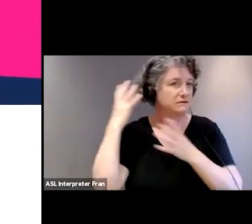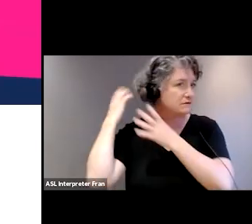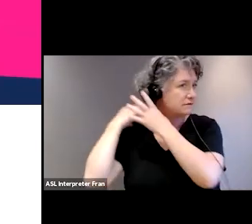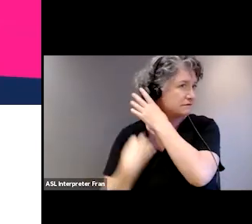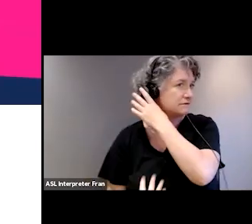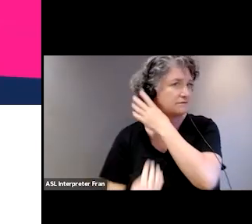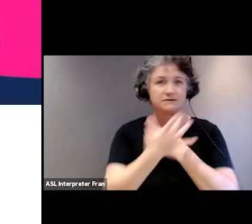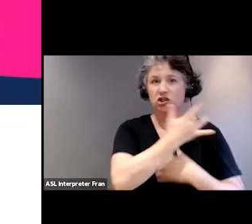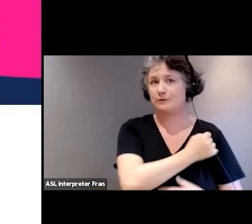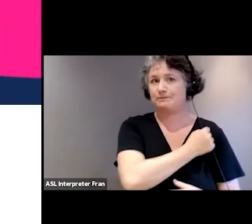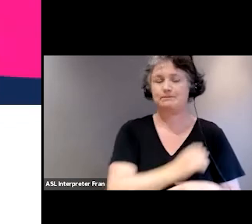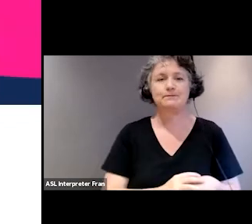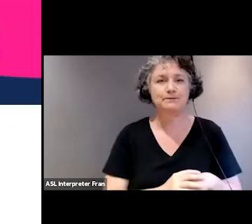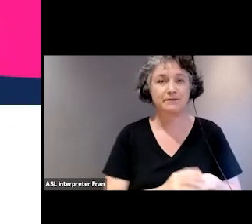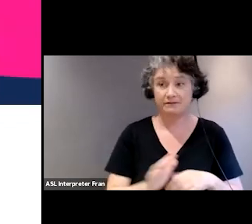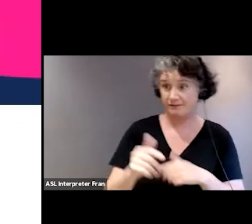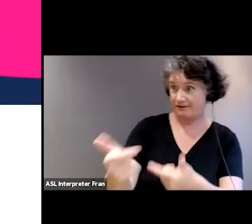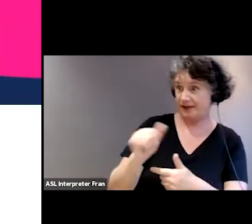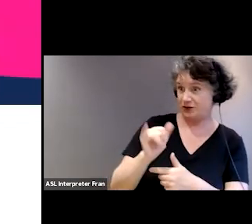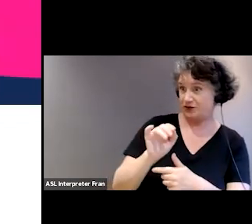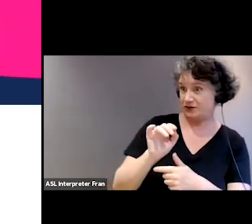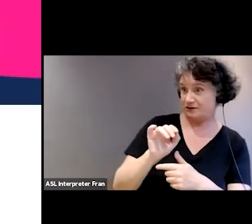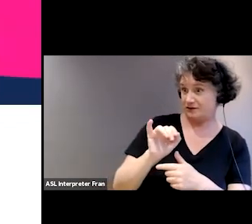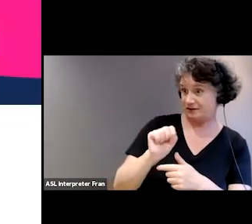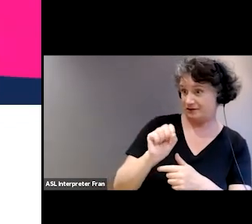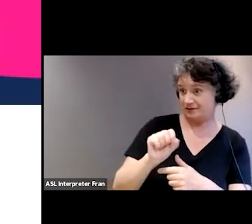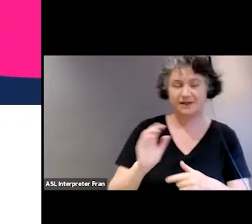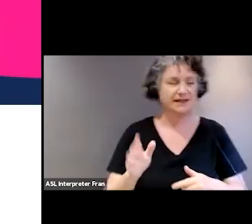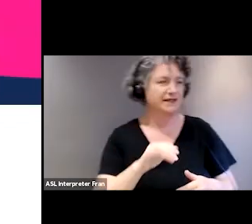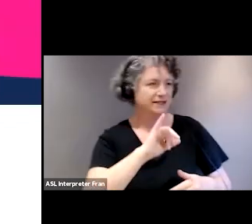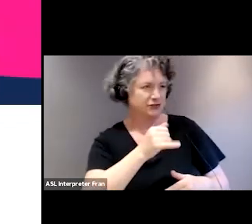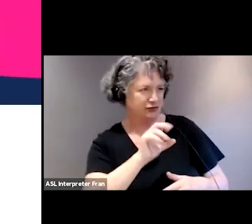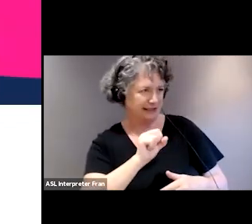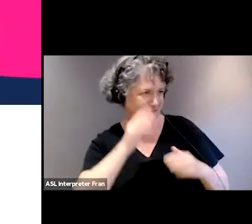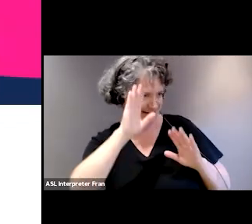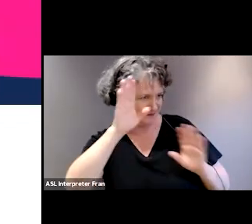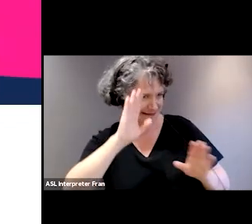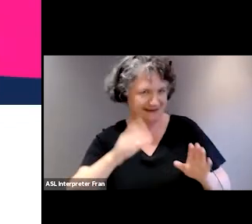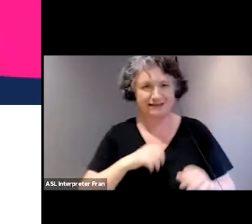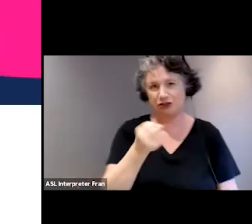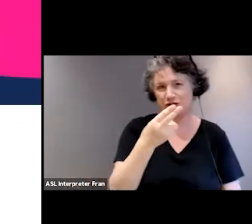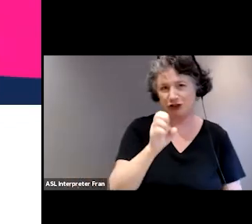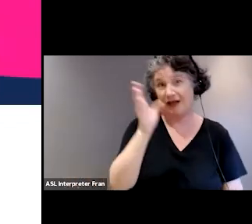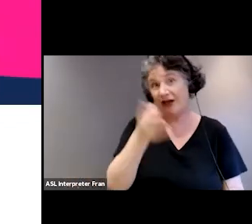Wonderful. All right, good afternoon everyone. We are public health nurses on the community outreach and rapid response team here at Toronto public health, my name is